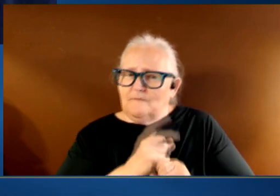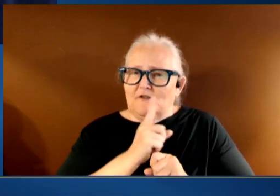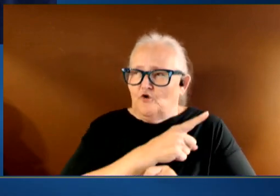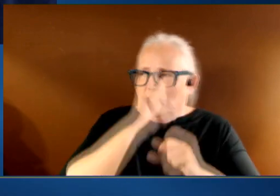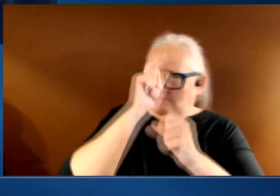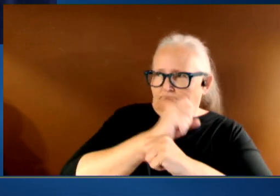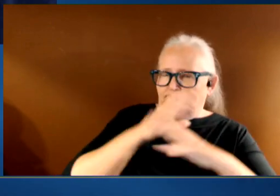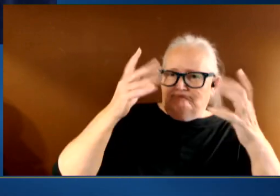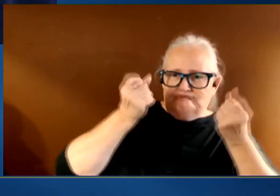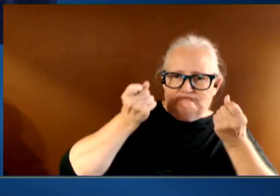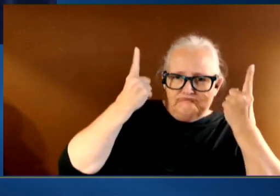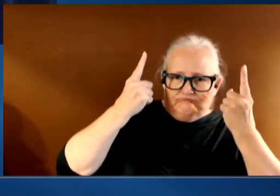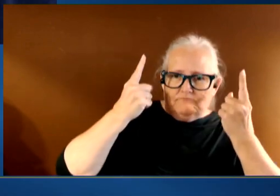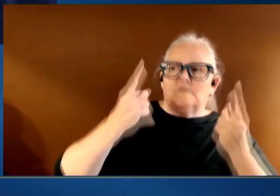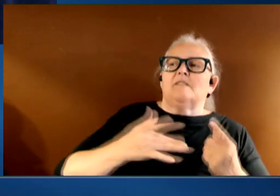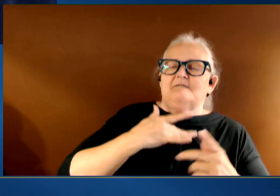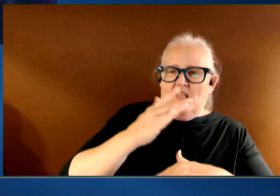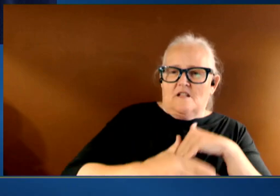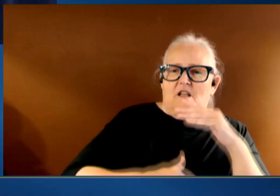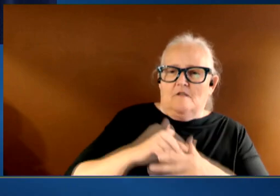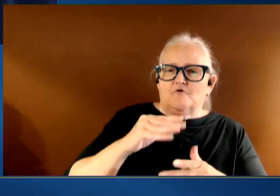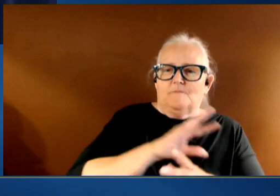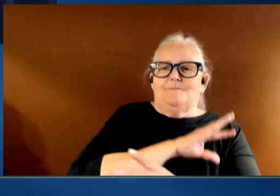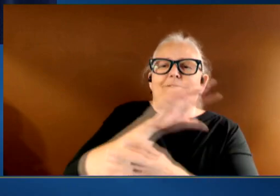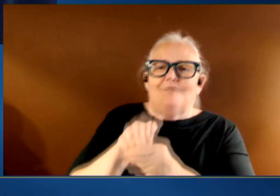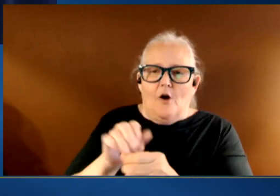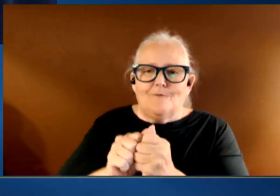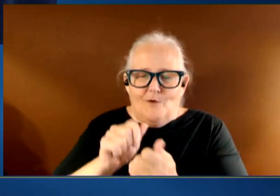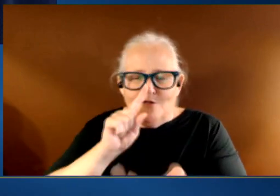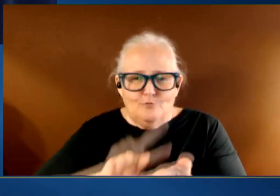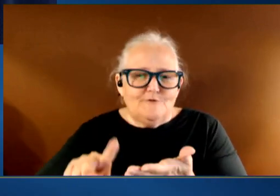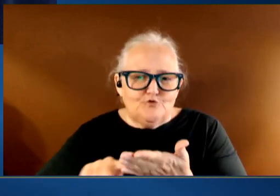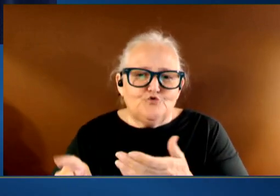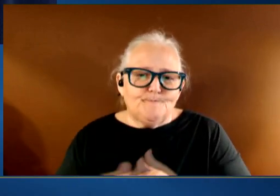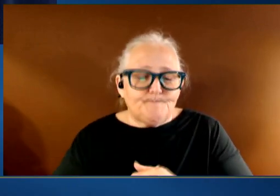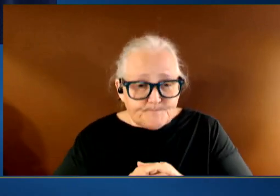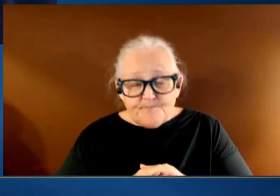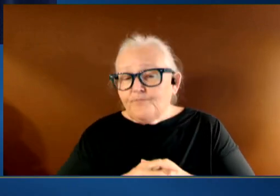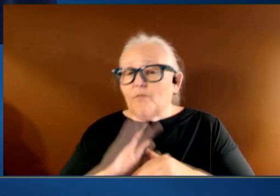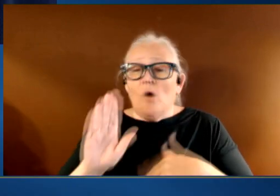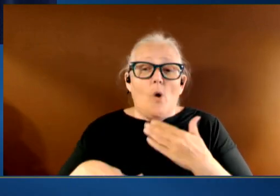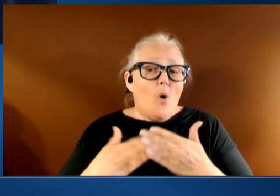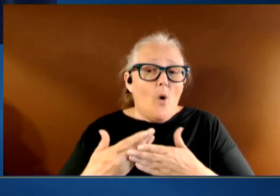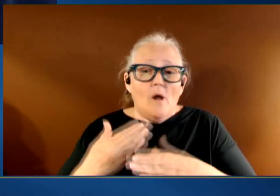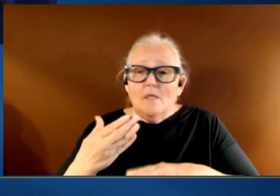comfortable engaging with that research process. All the progress that we've seen in terms of the